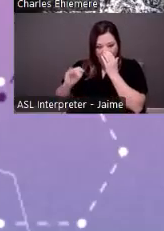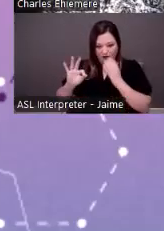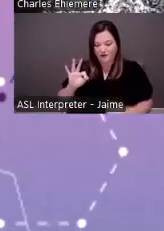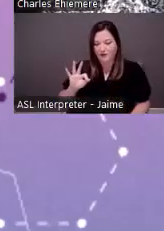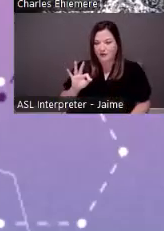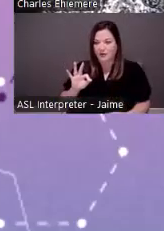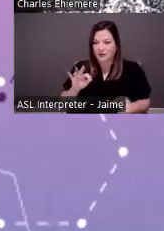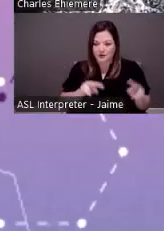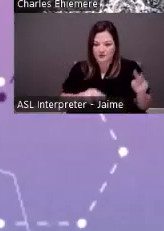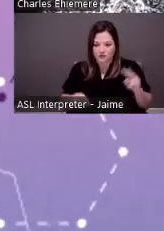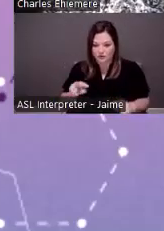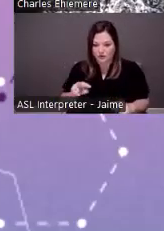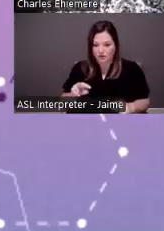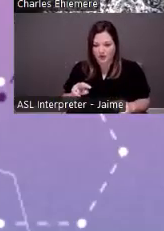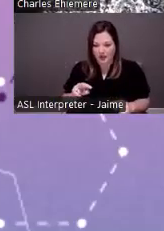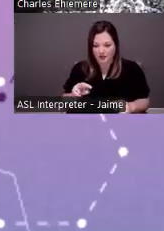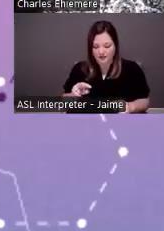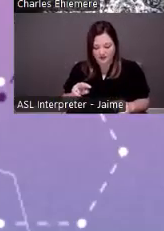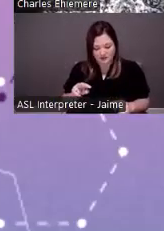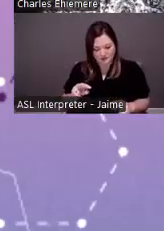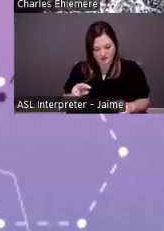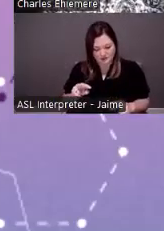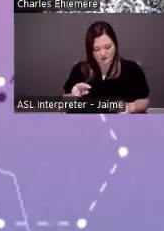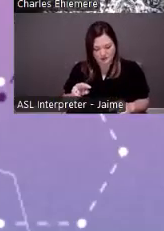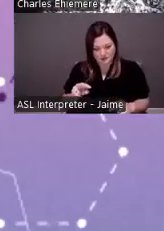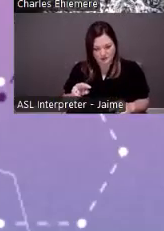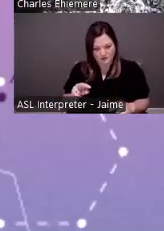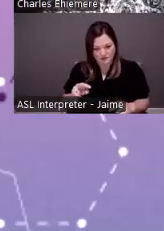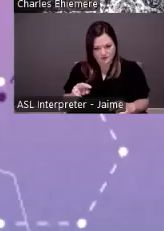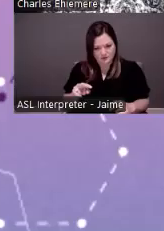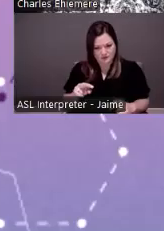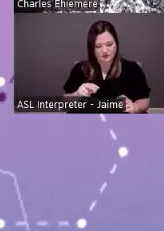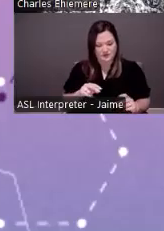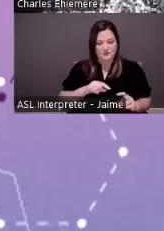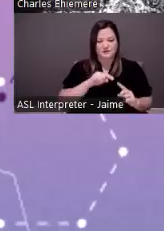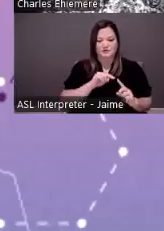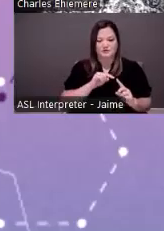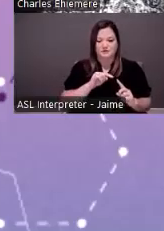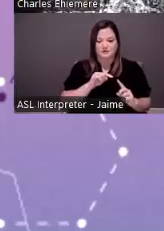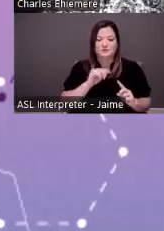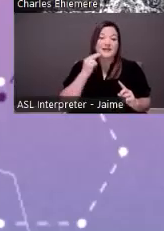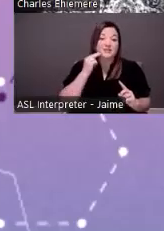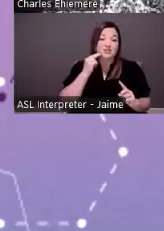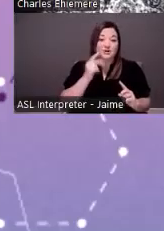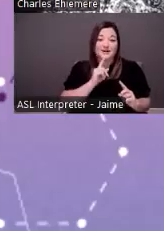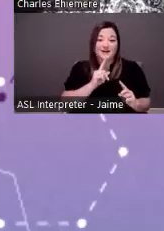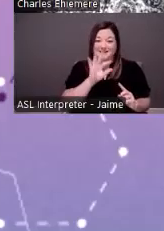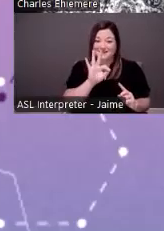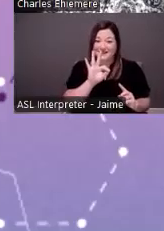screening, Nigeria is 9%, which is very poor.